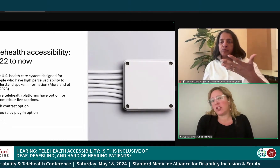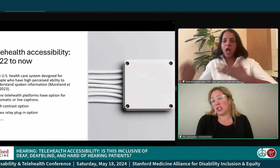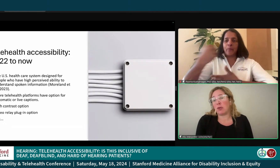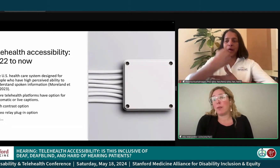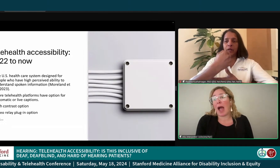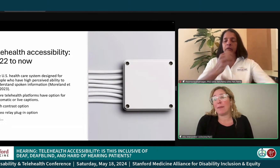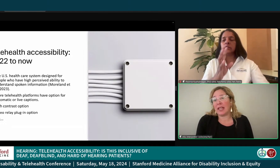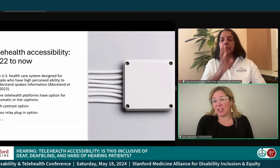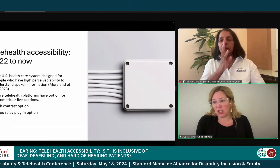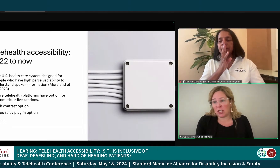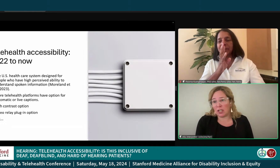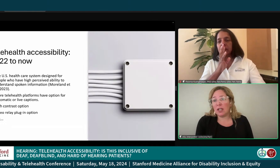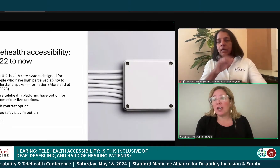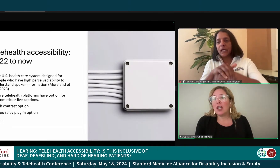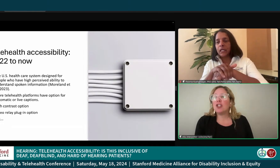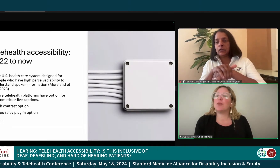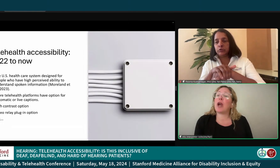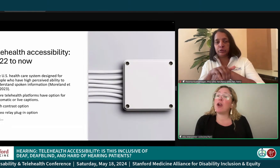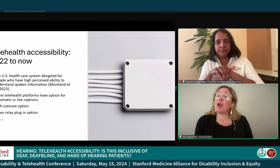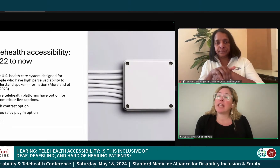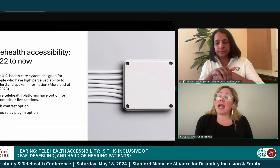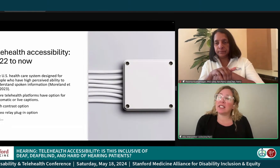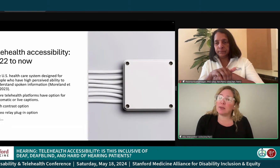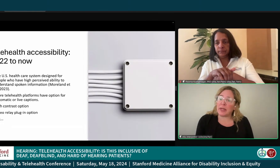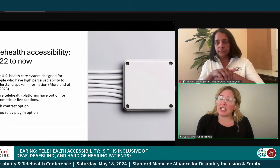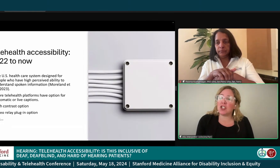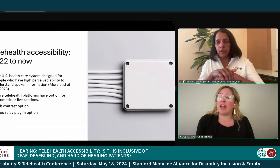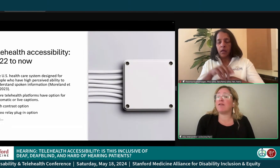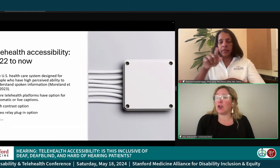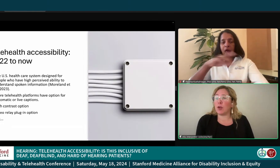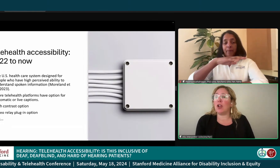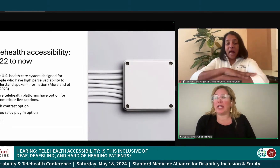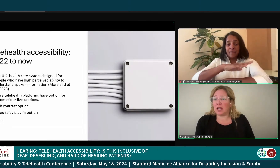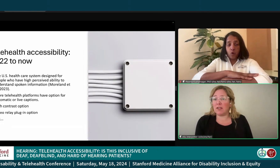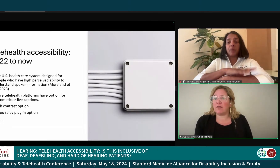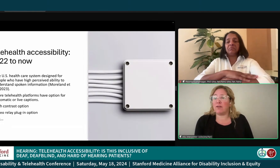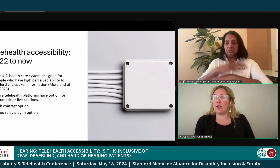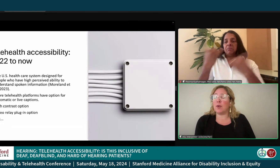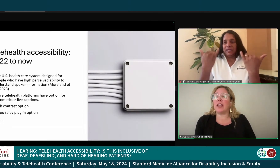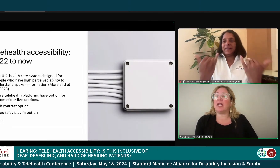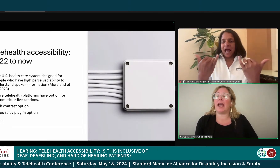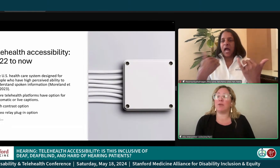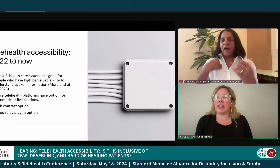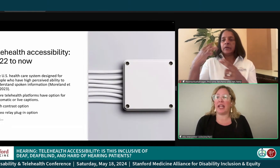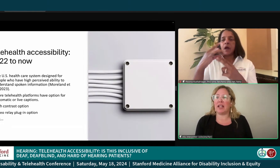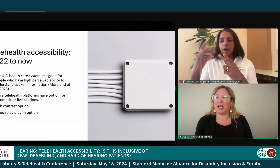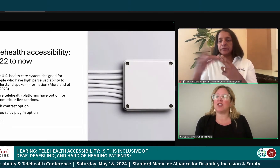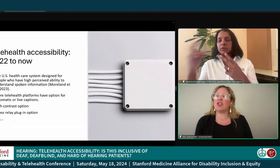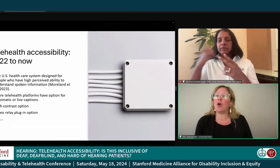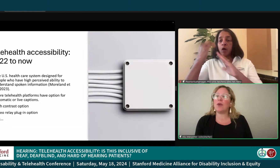the general population to prioritize speech, and verbal in verbal and written English. So